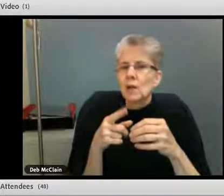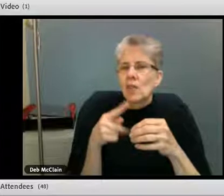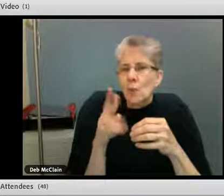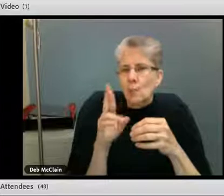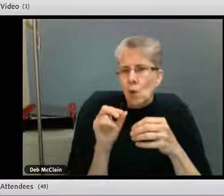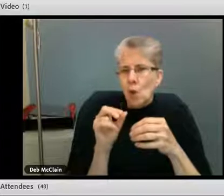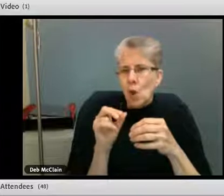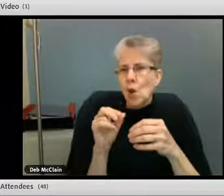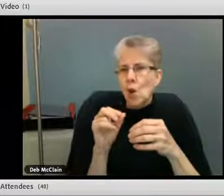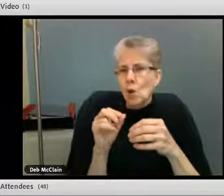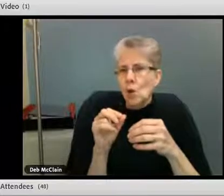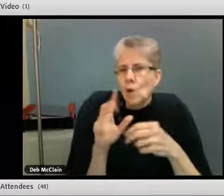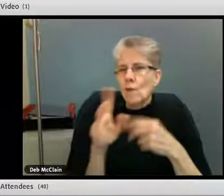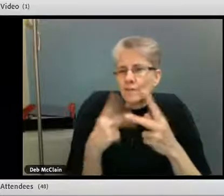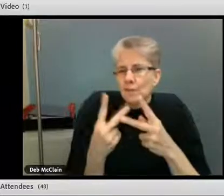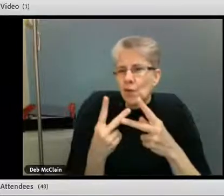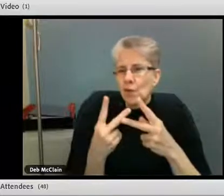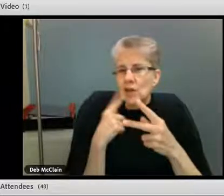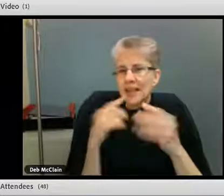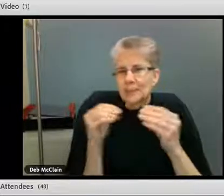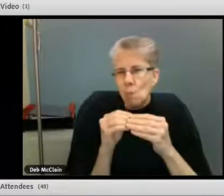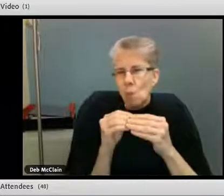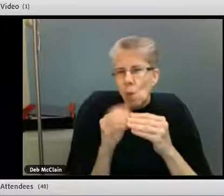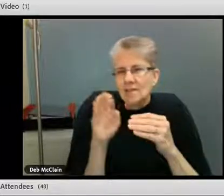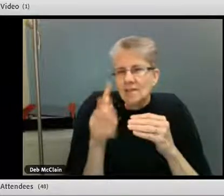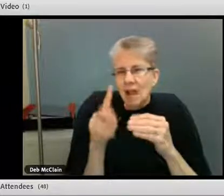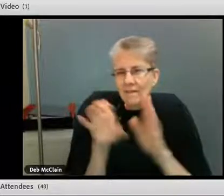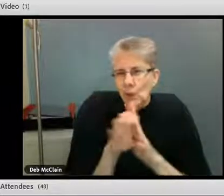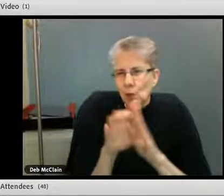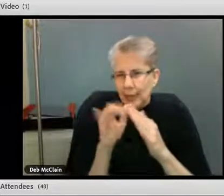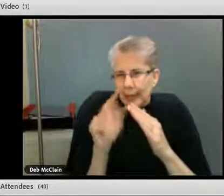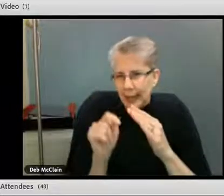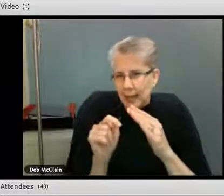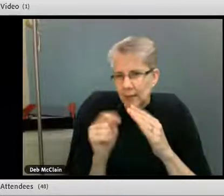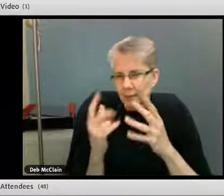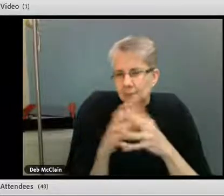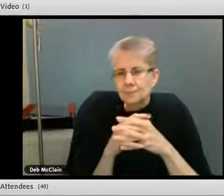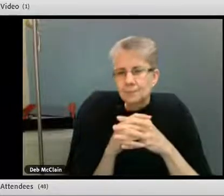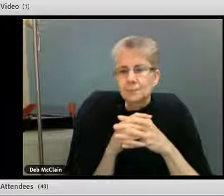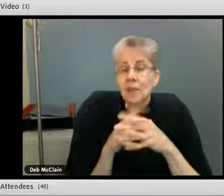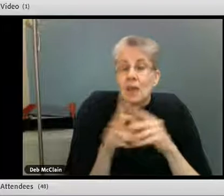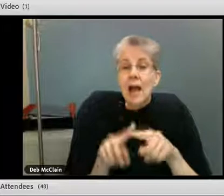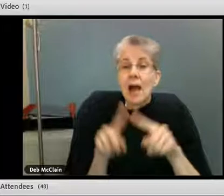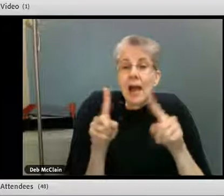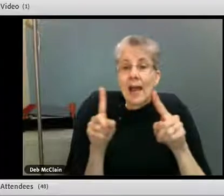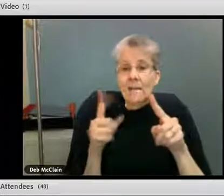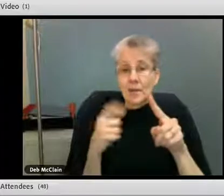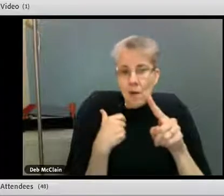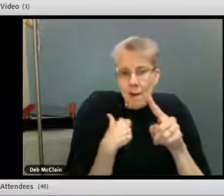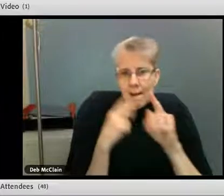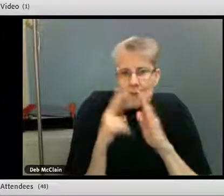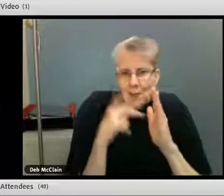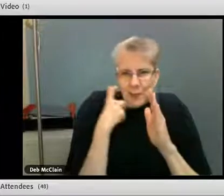and things like that within it. However, I read recently that they're kind of cracking down on schools